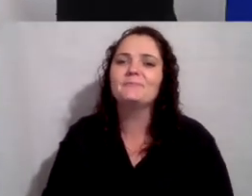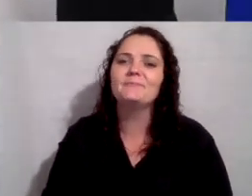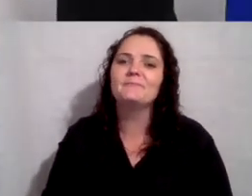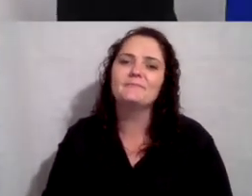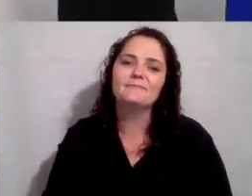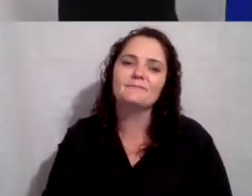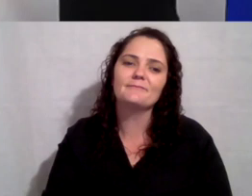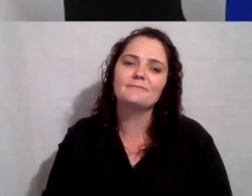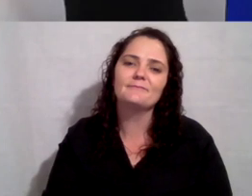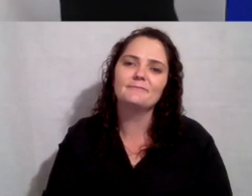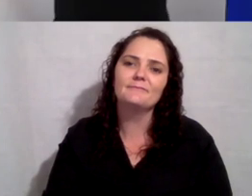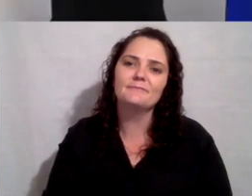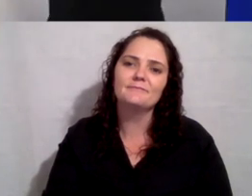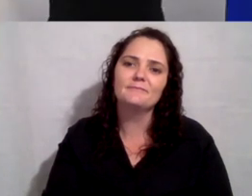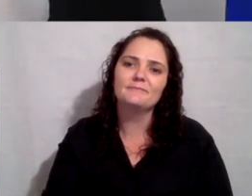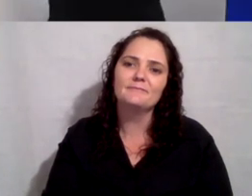Alright everybody set? Alright let's go